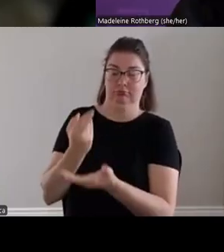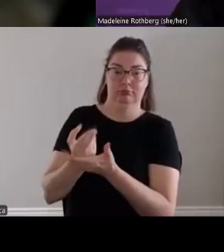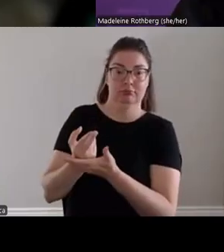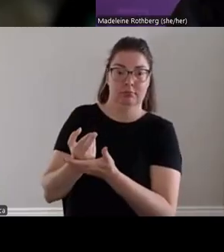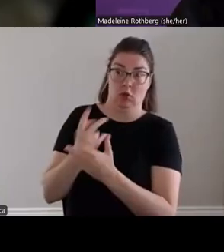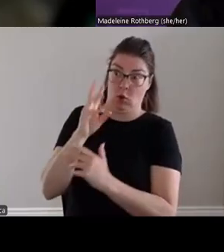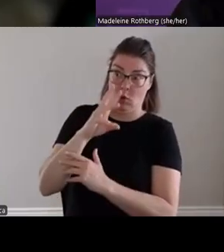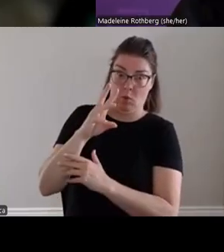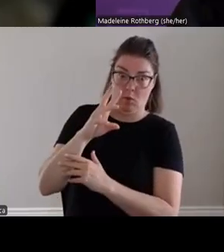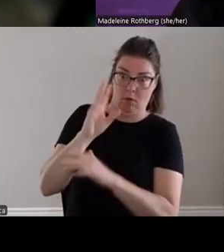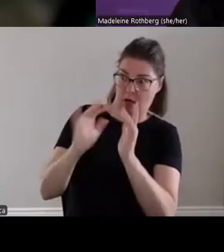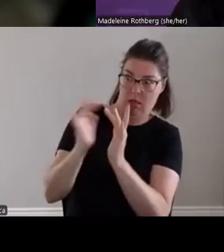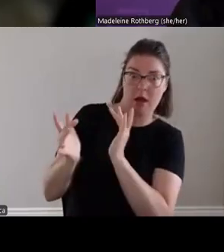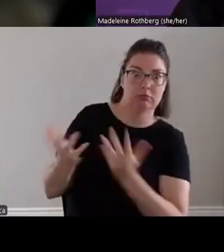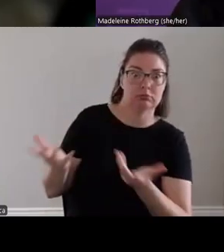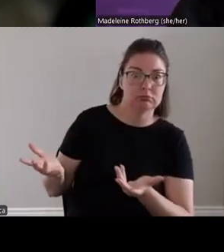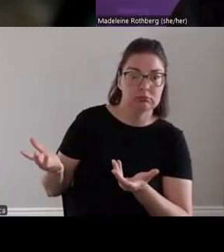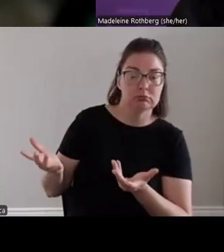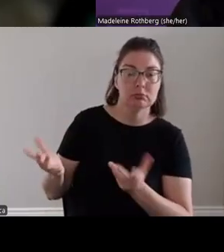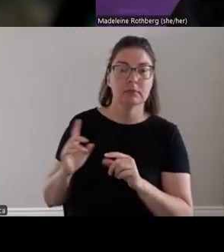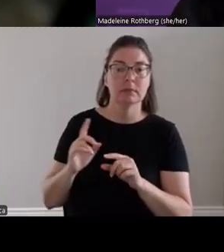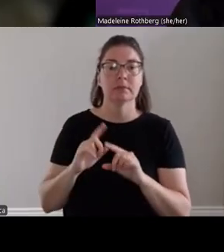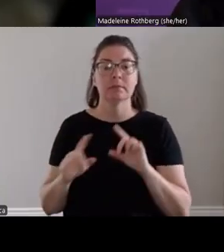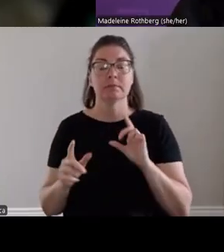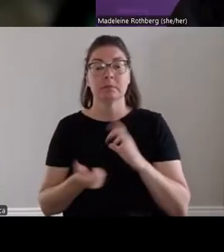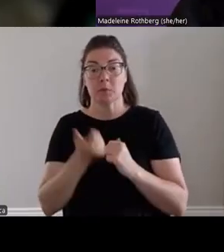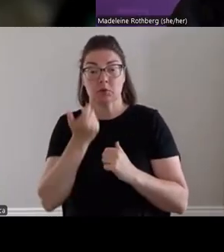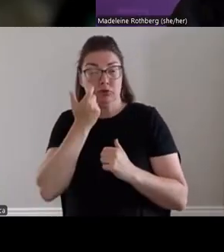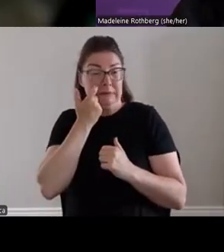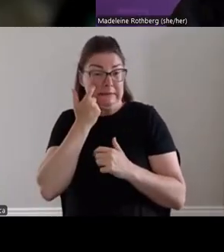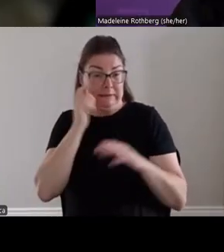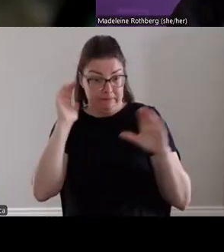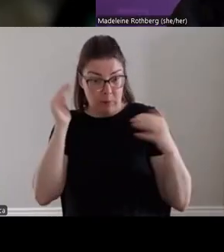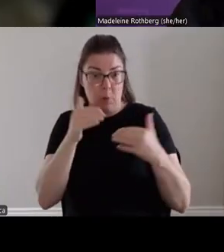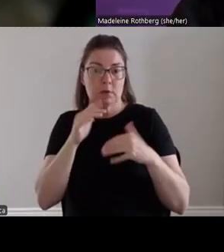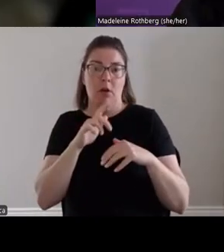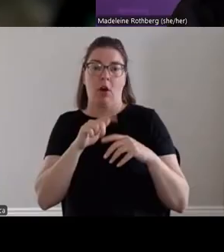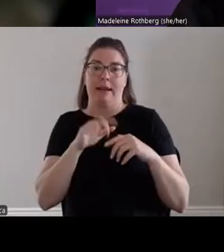The most recent work has been primarily based around EPUB, and so it's been more